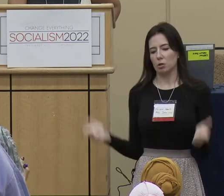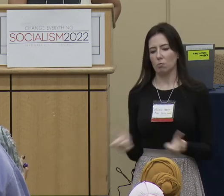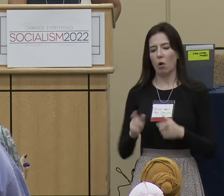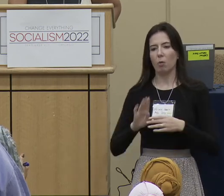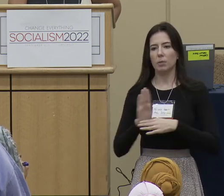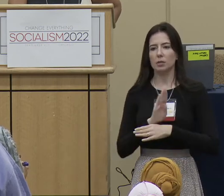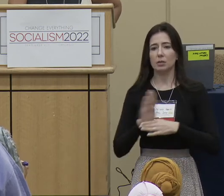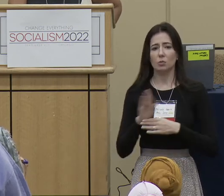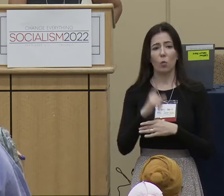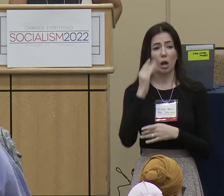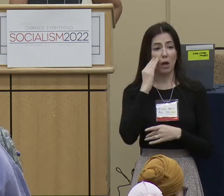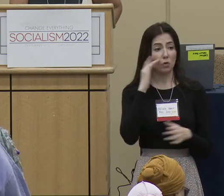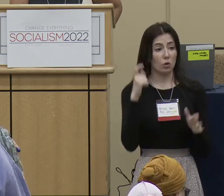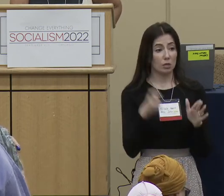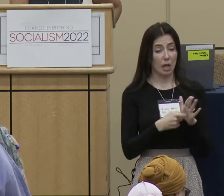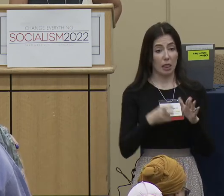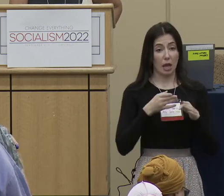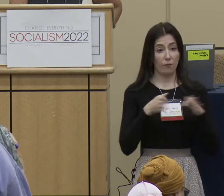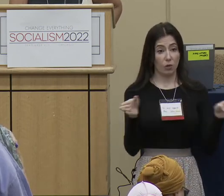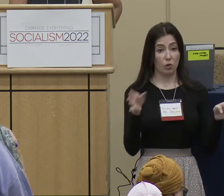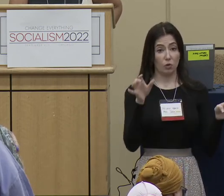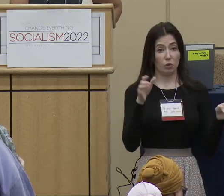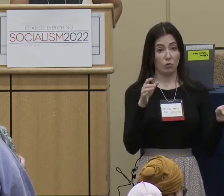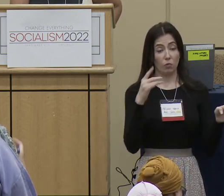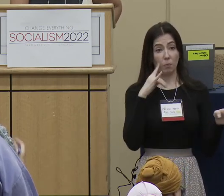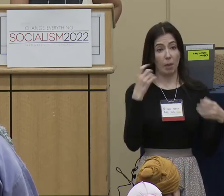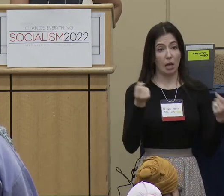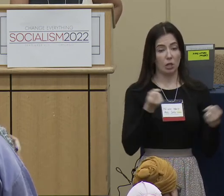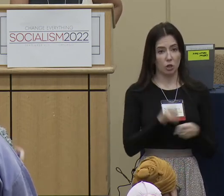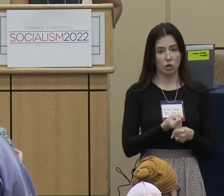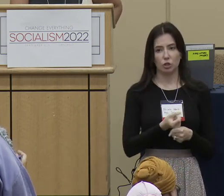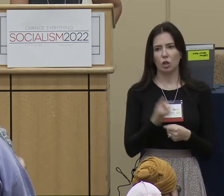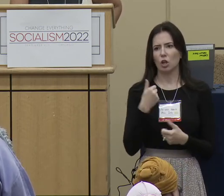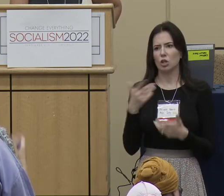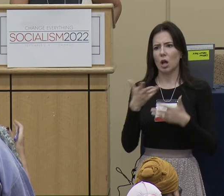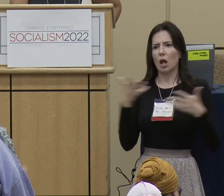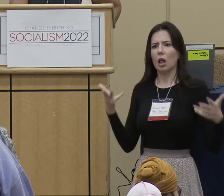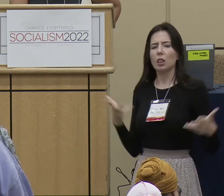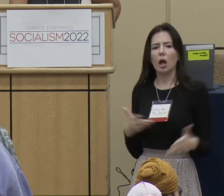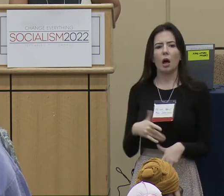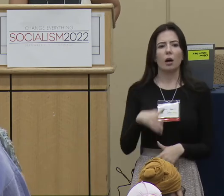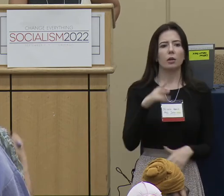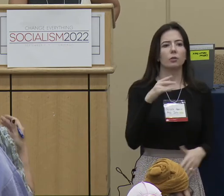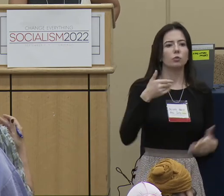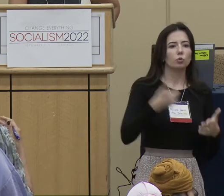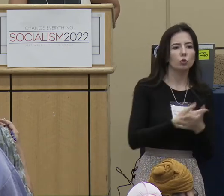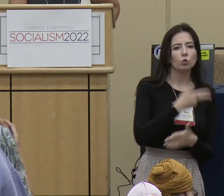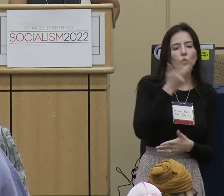than one to four people. And what I notice in that space over many years is that there's a lot of marginalized folks